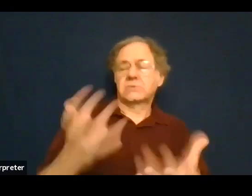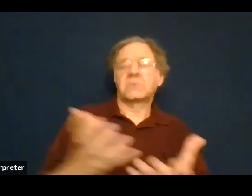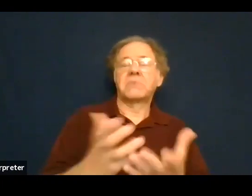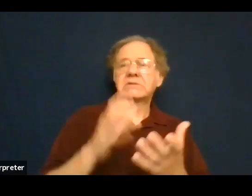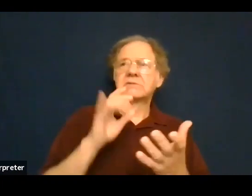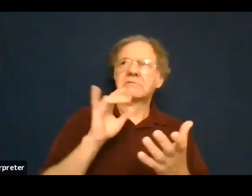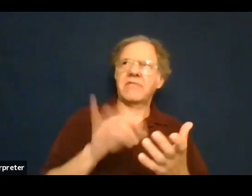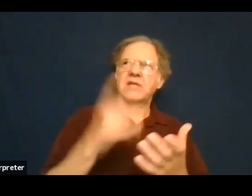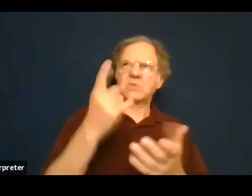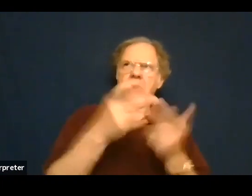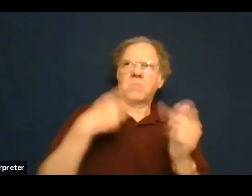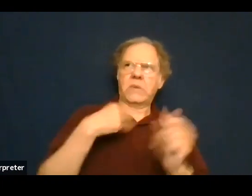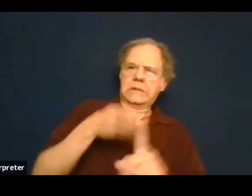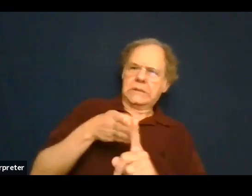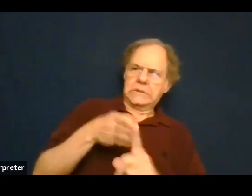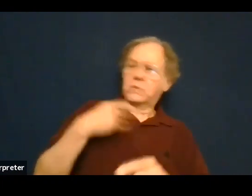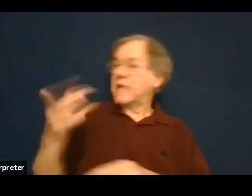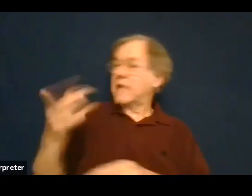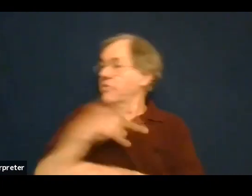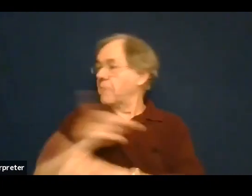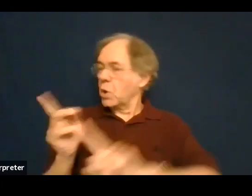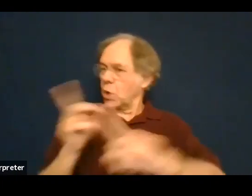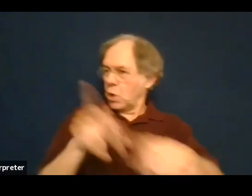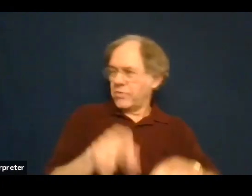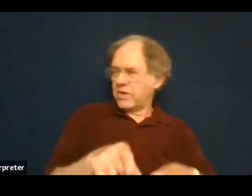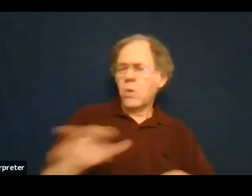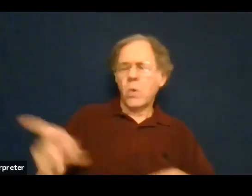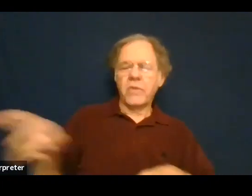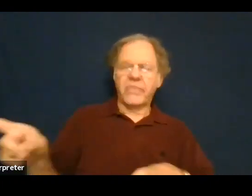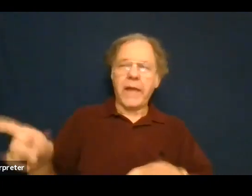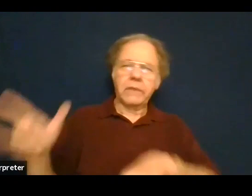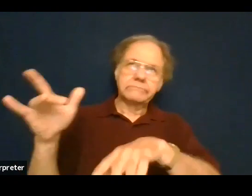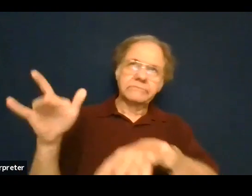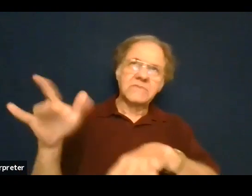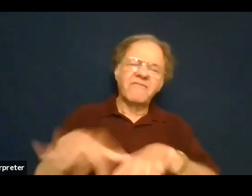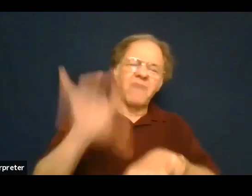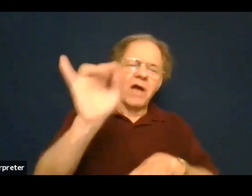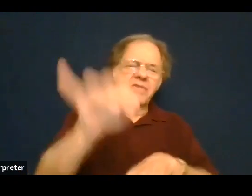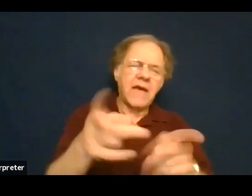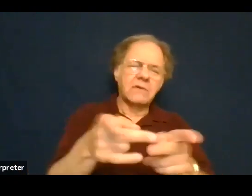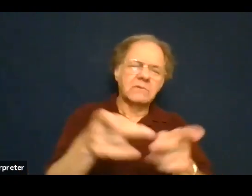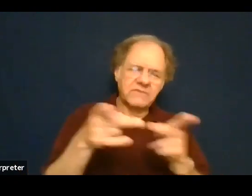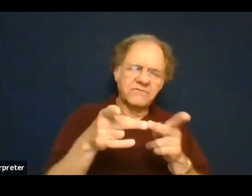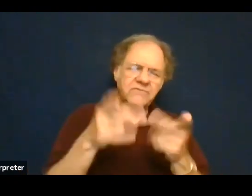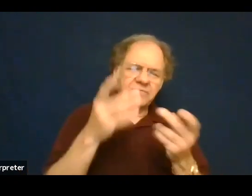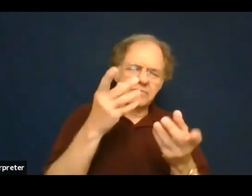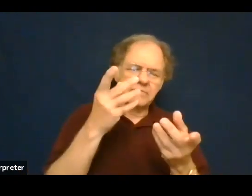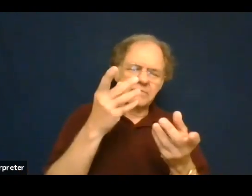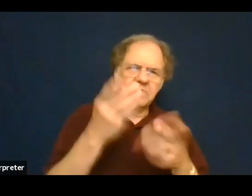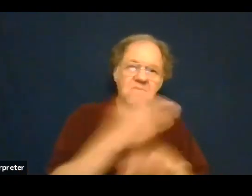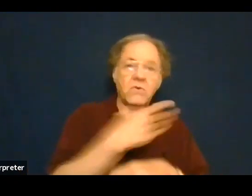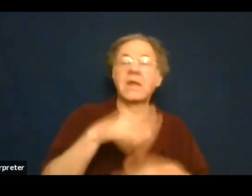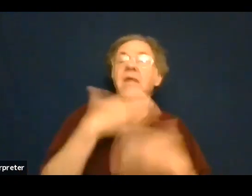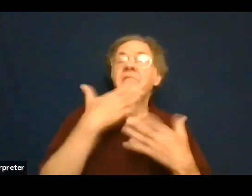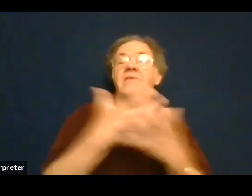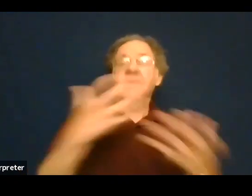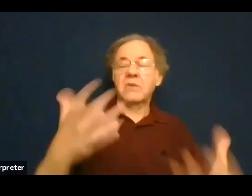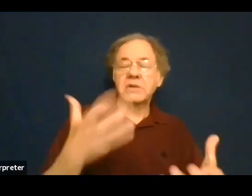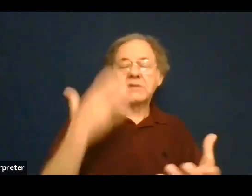send our patients, certainly, or they get there ahead of us. Well, thank you very much. I know this is in the middle of your afternoon,